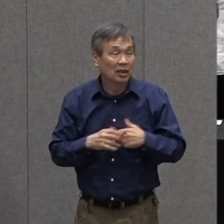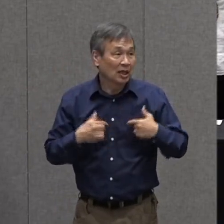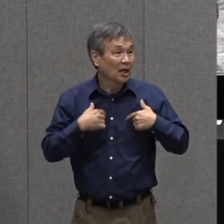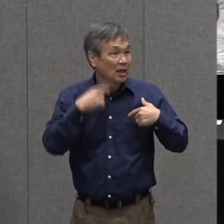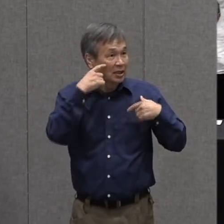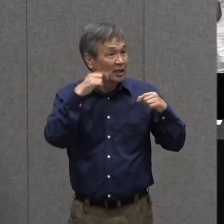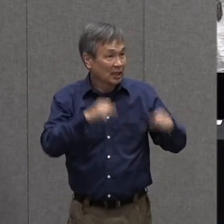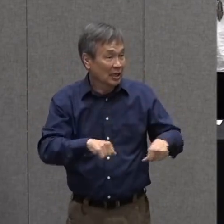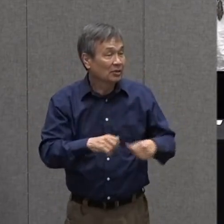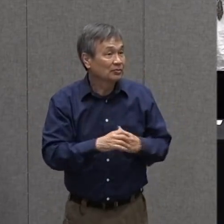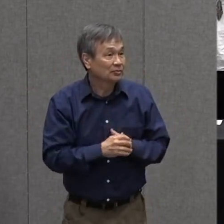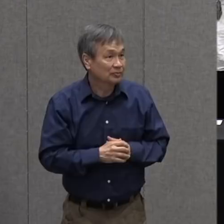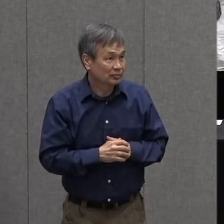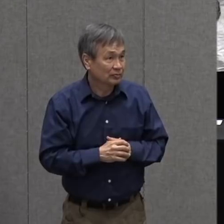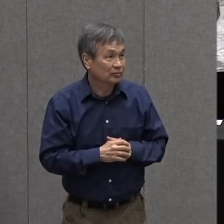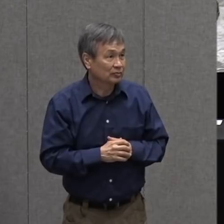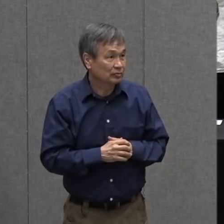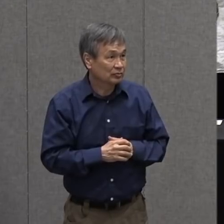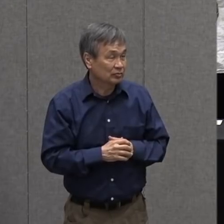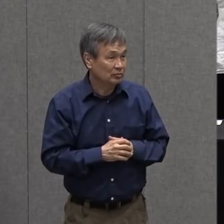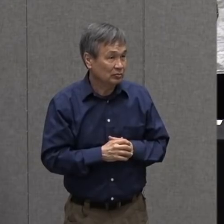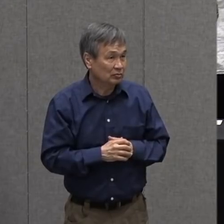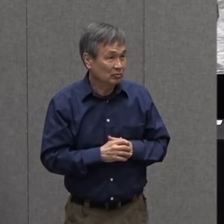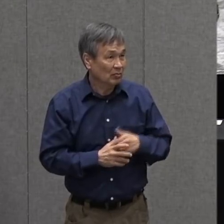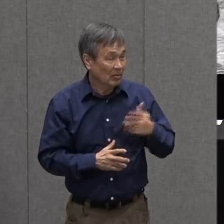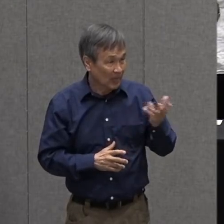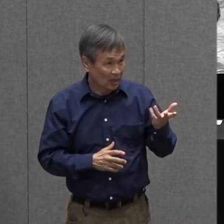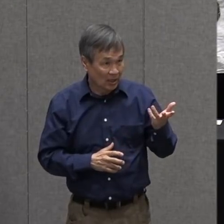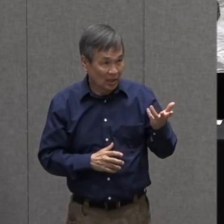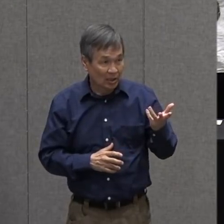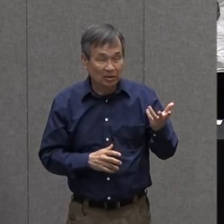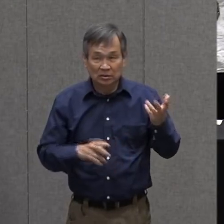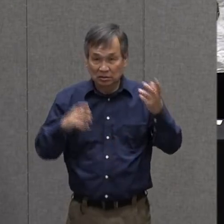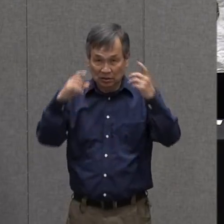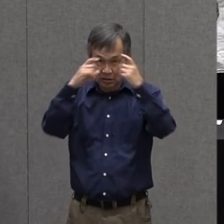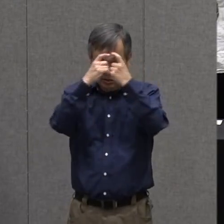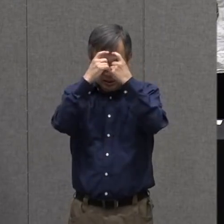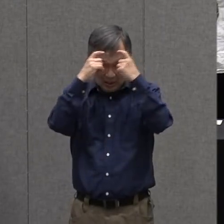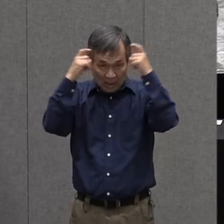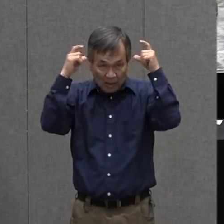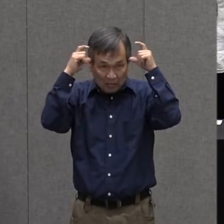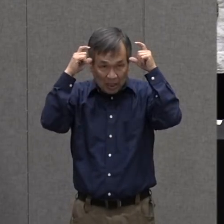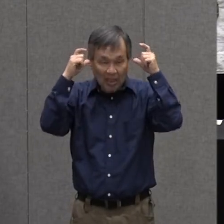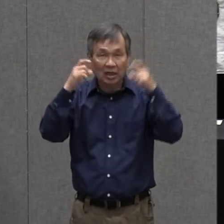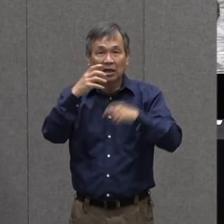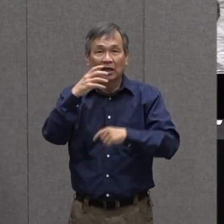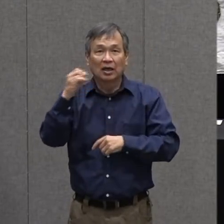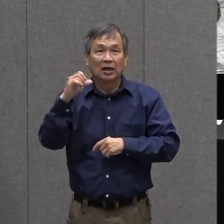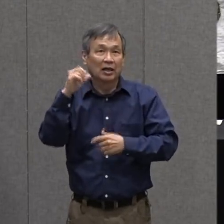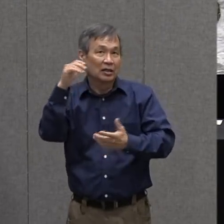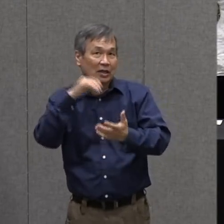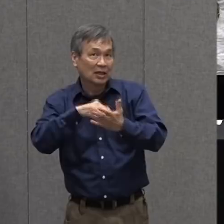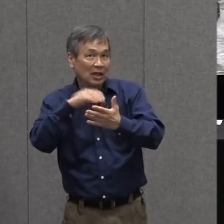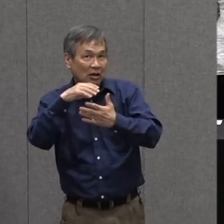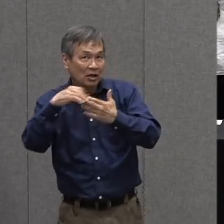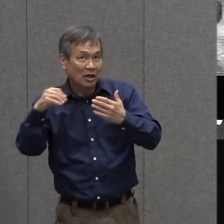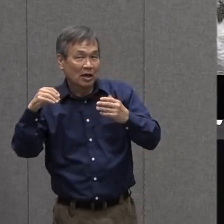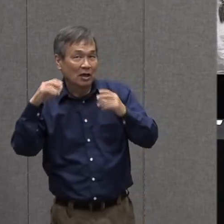So we mix matching two things headbands and the $10000 Pyramid. - $10000 Pyramid. We mentioned it together.